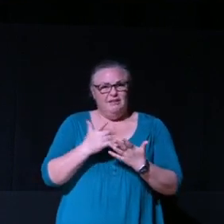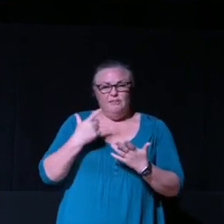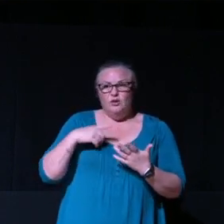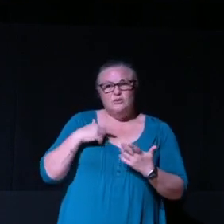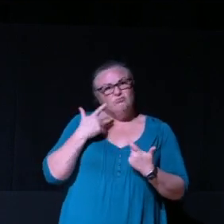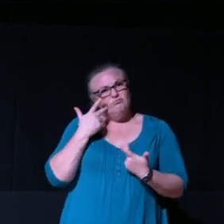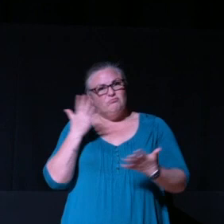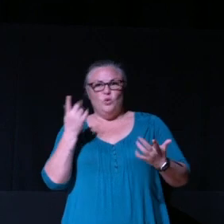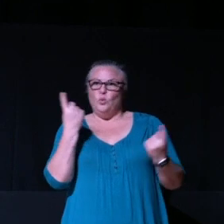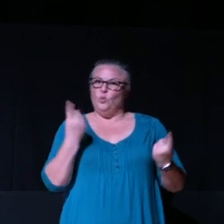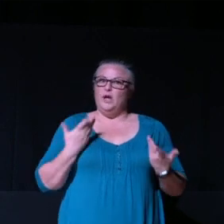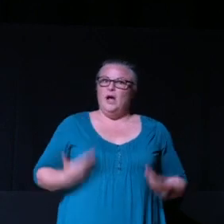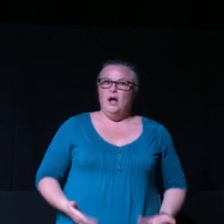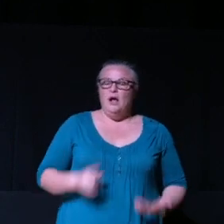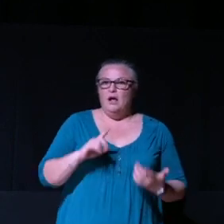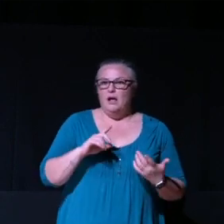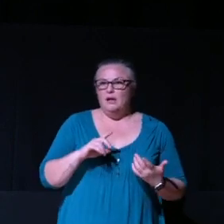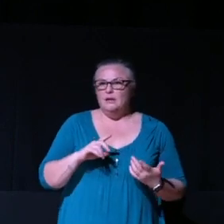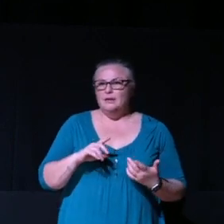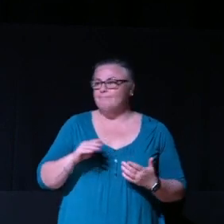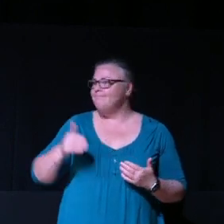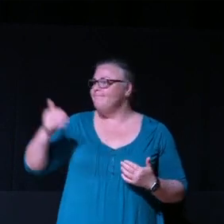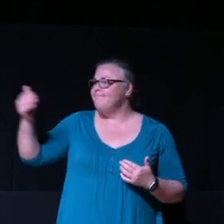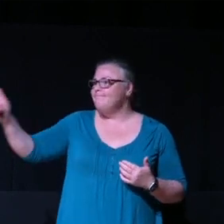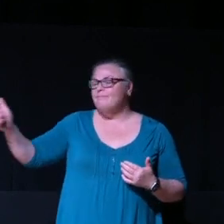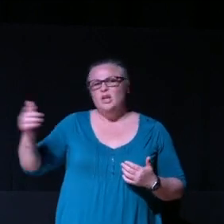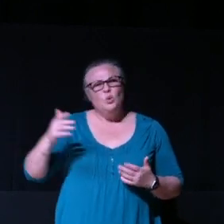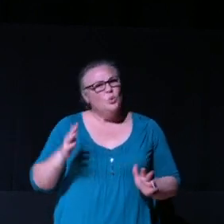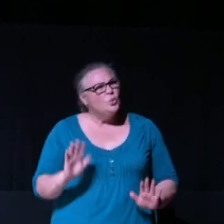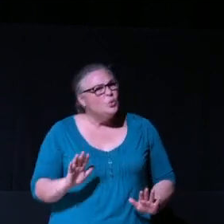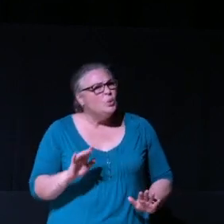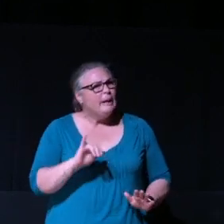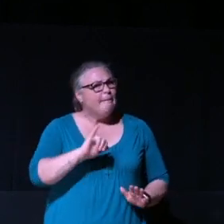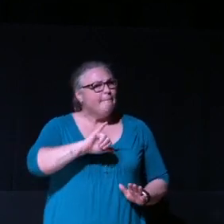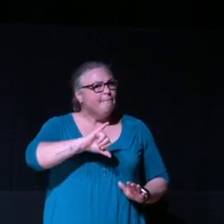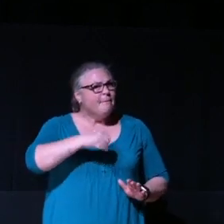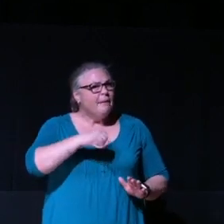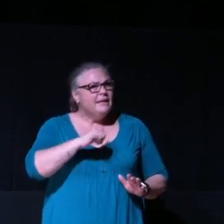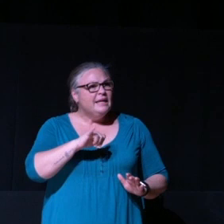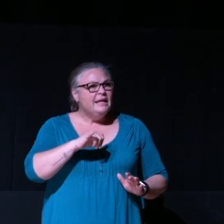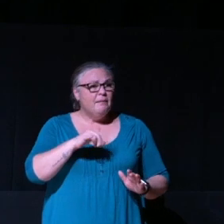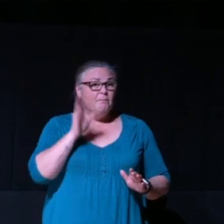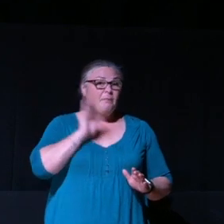than what it was though, which was no diversity? Is it like a stepping stone, but we're not quite there yet? I think it skips a step.